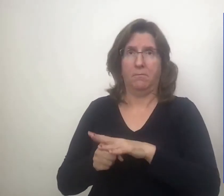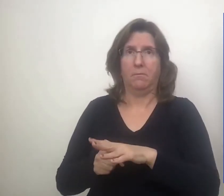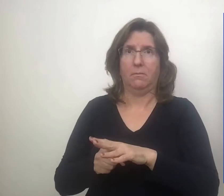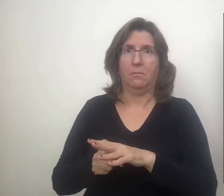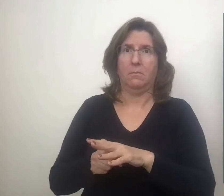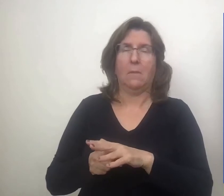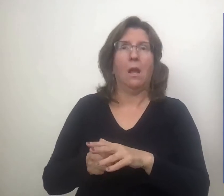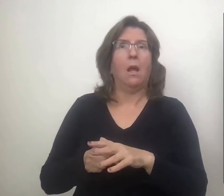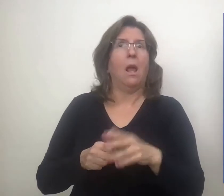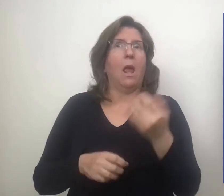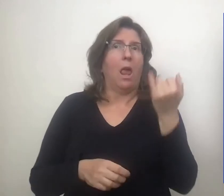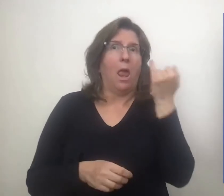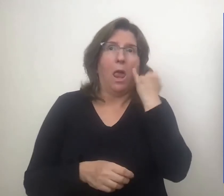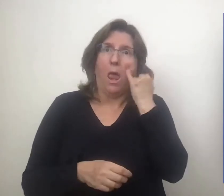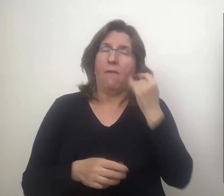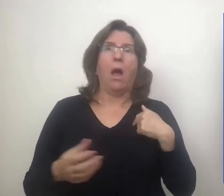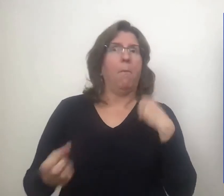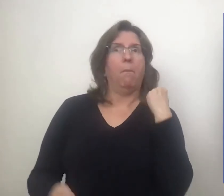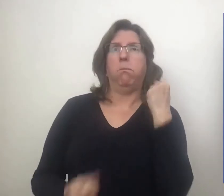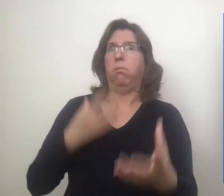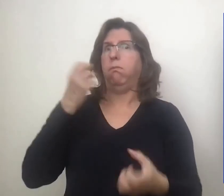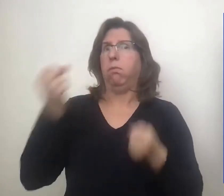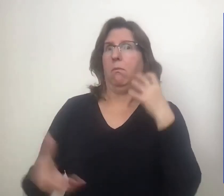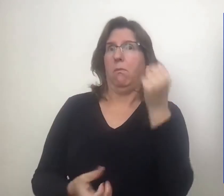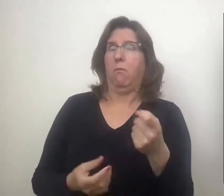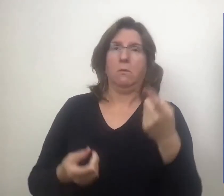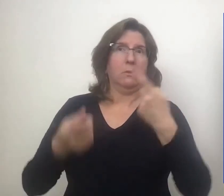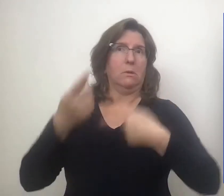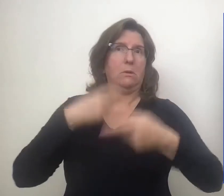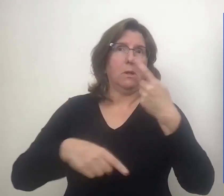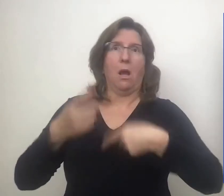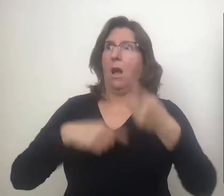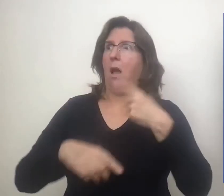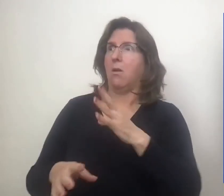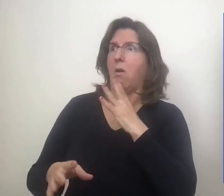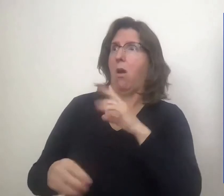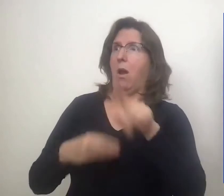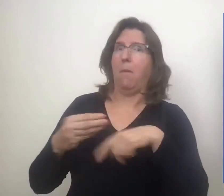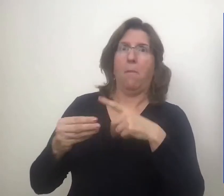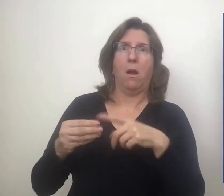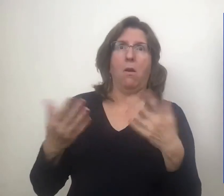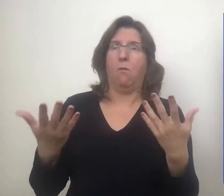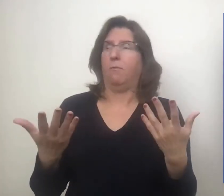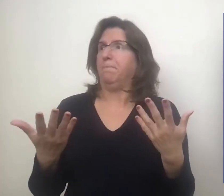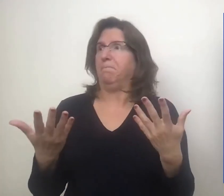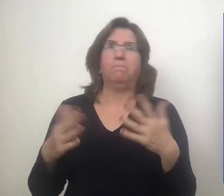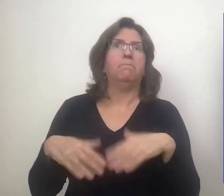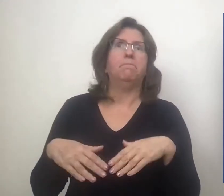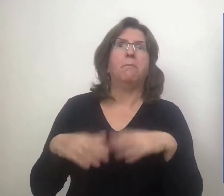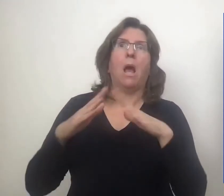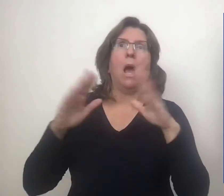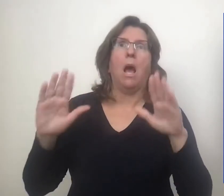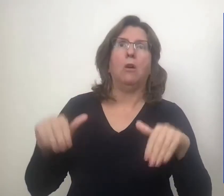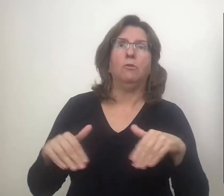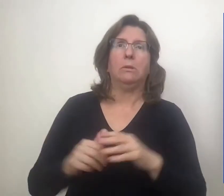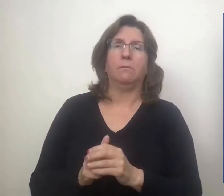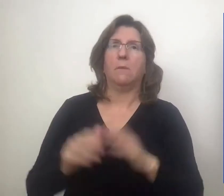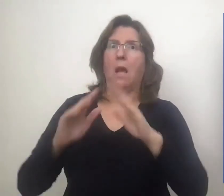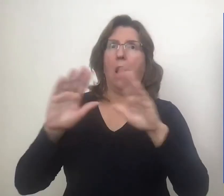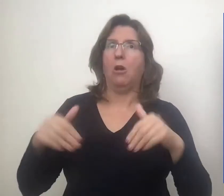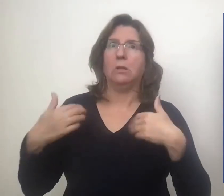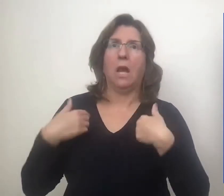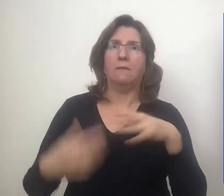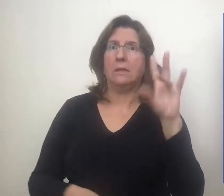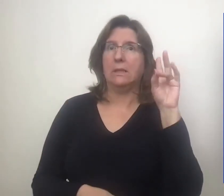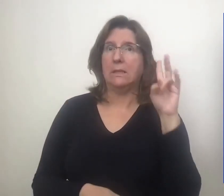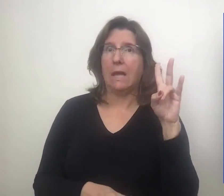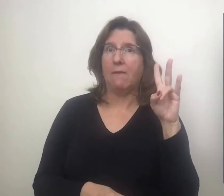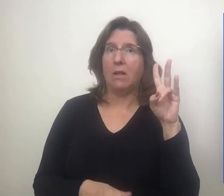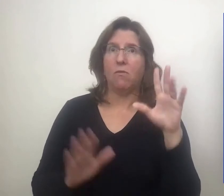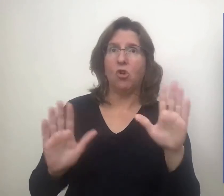If I was to share a narrative about a house with seven rooms . . .